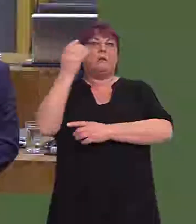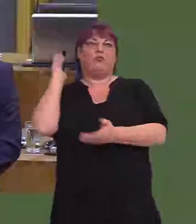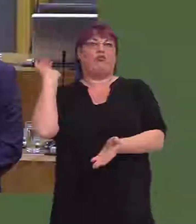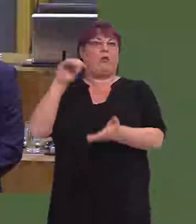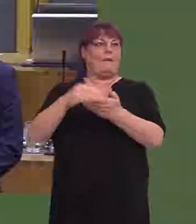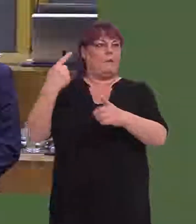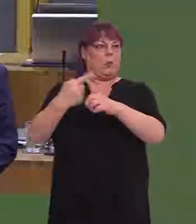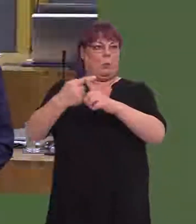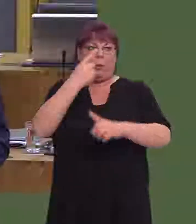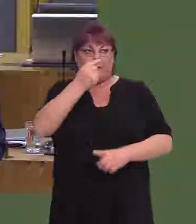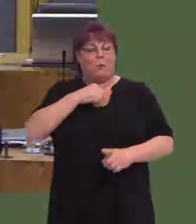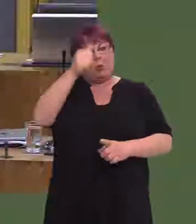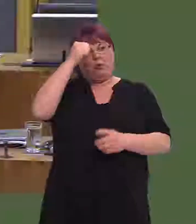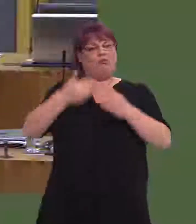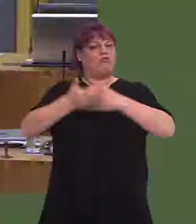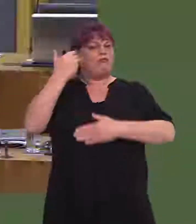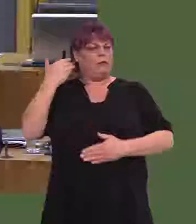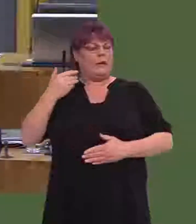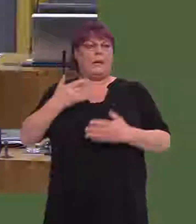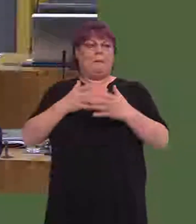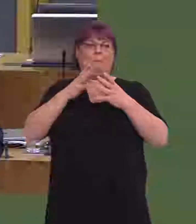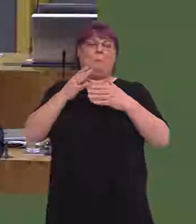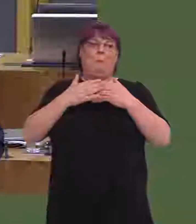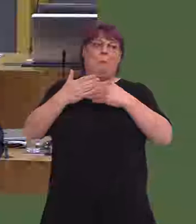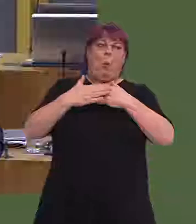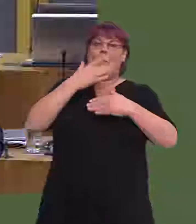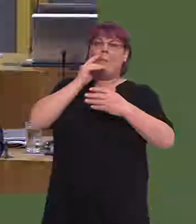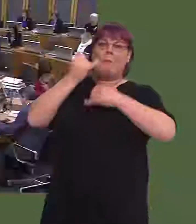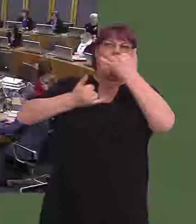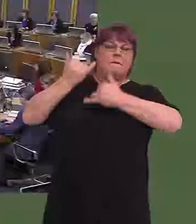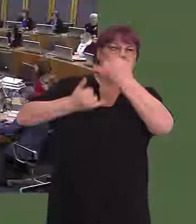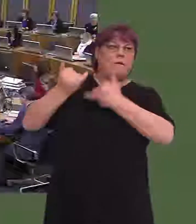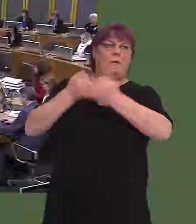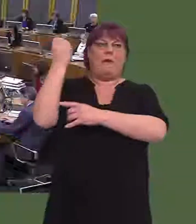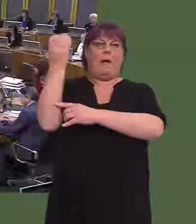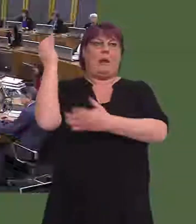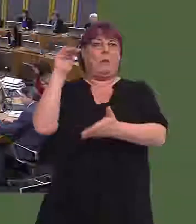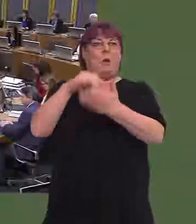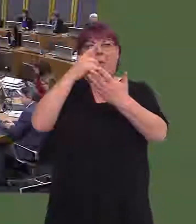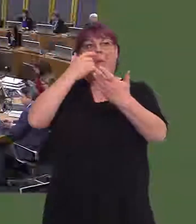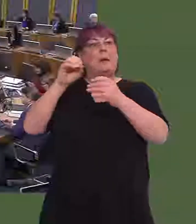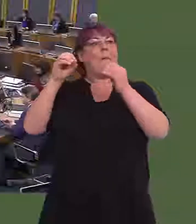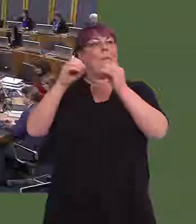Despite increased demand in recent months, the Welsh ambulance service has continued to meet the target in the Betsi Cadwaladr health board area.